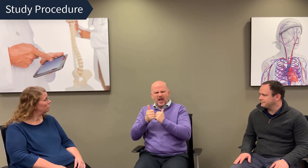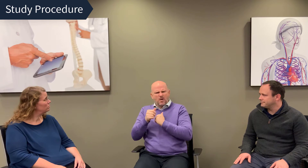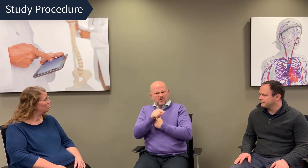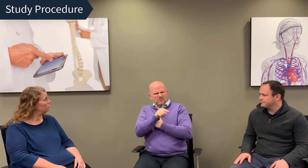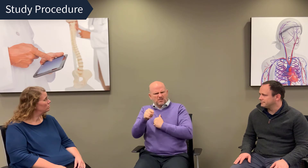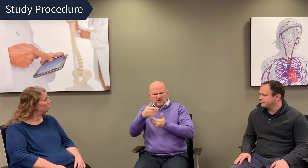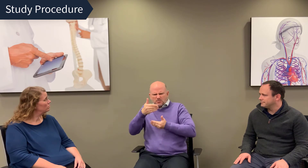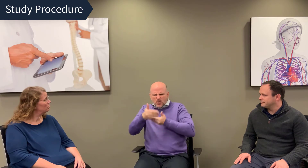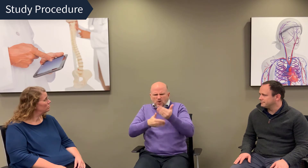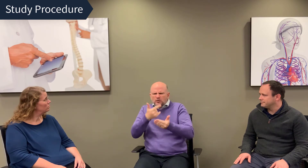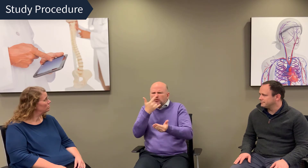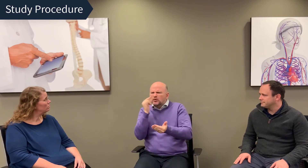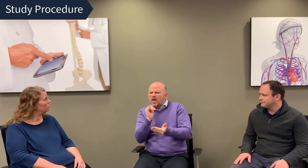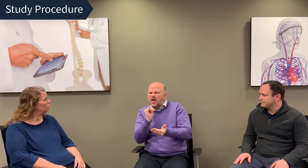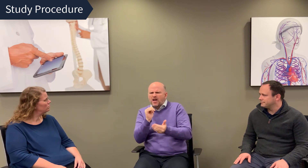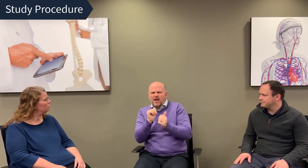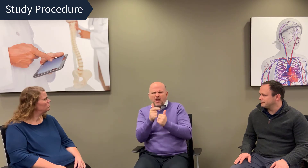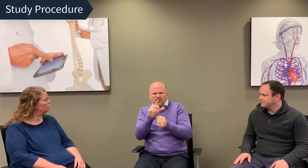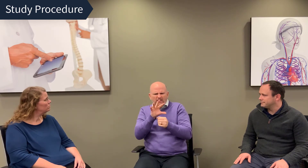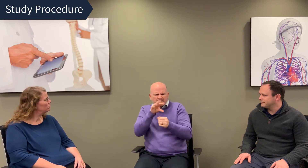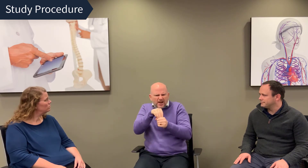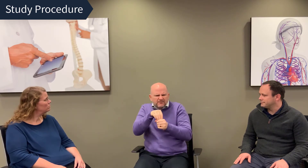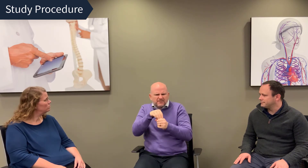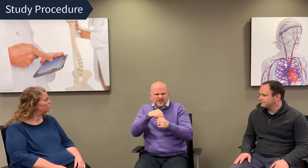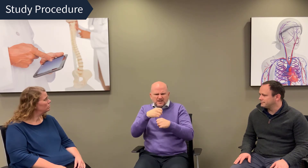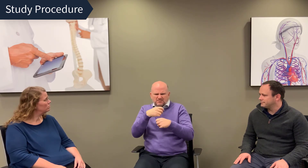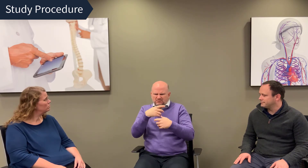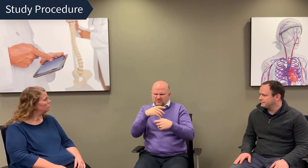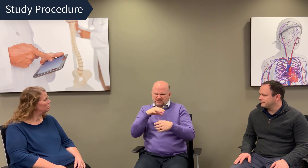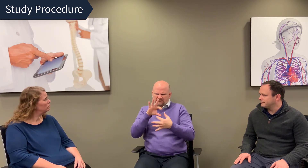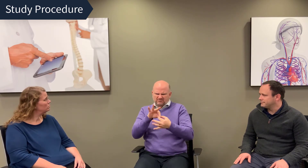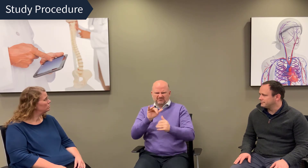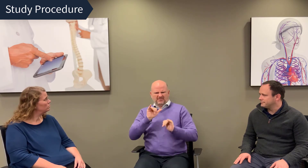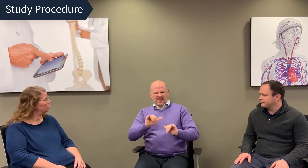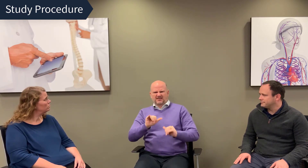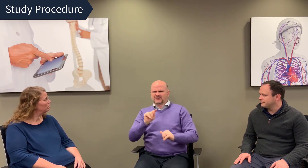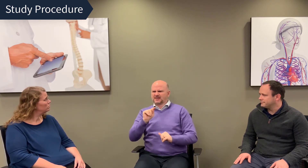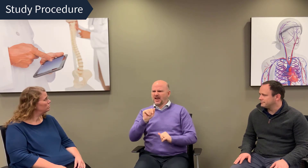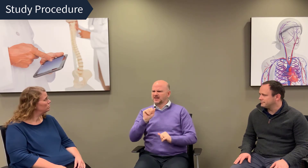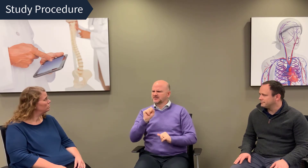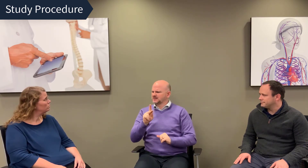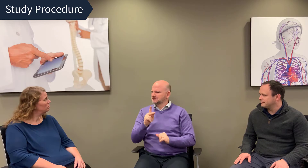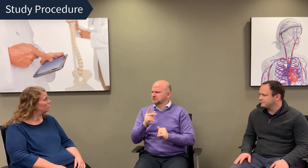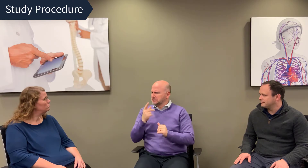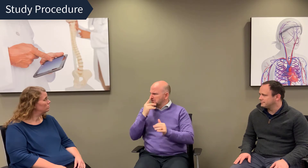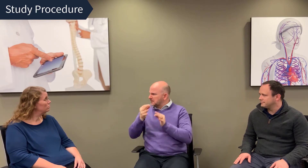little bit more kind of what the process looked like, and what was involved in this kind of task?